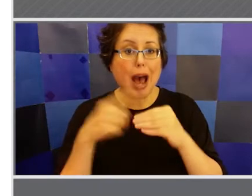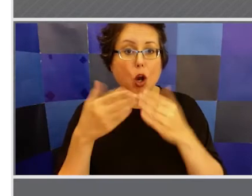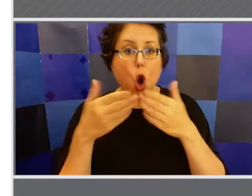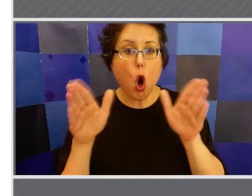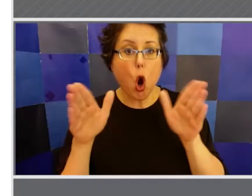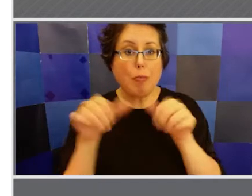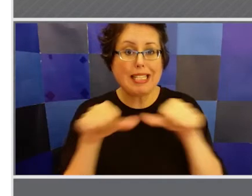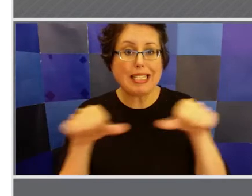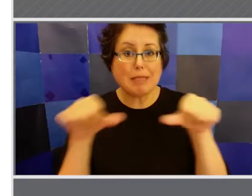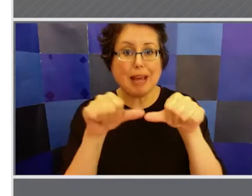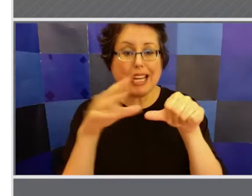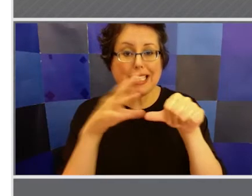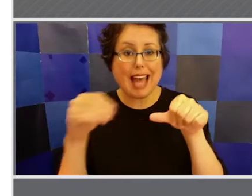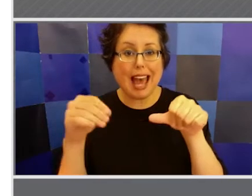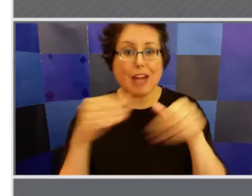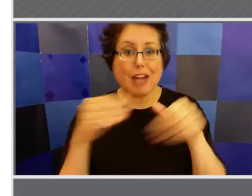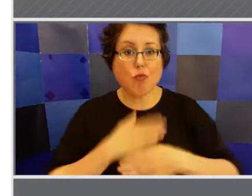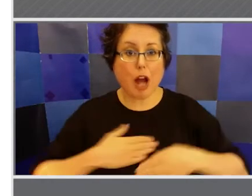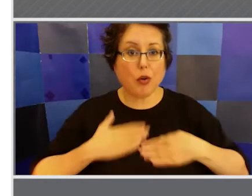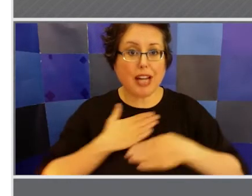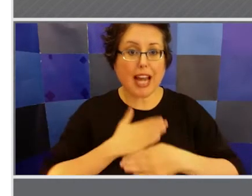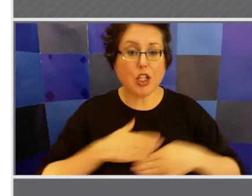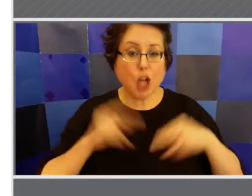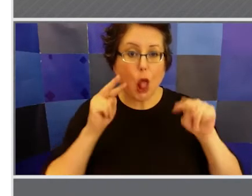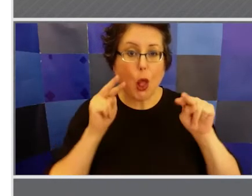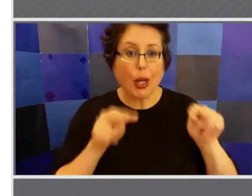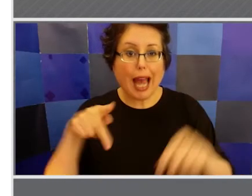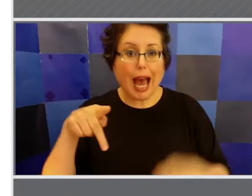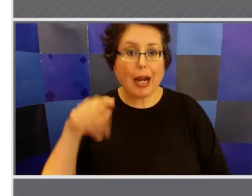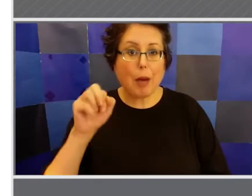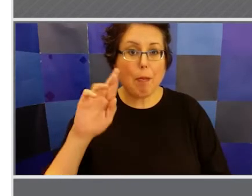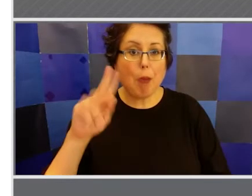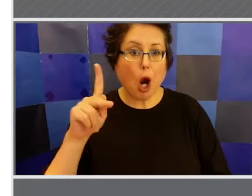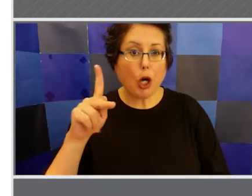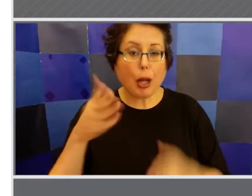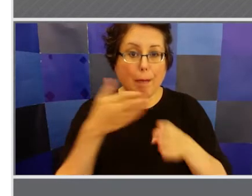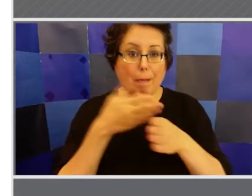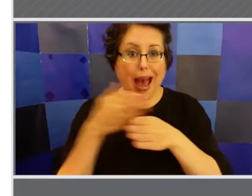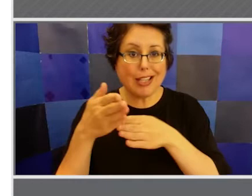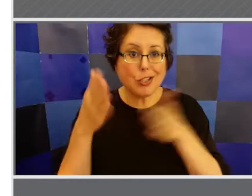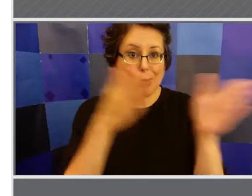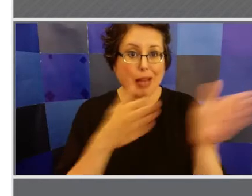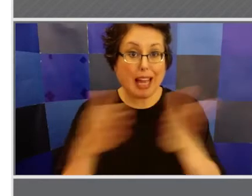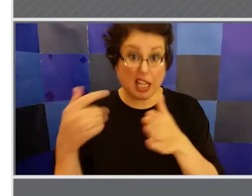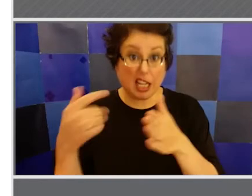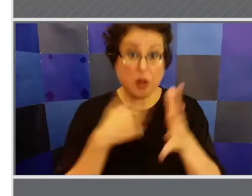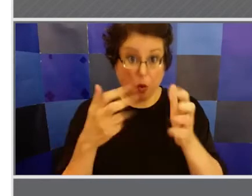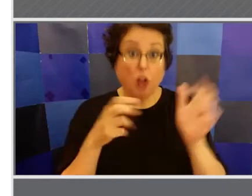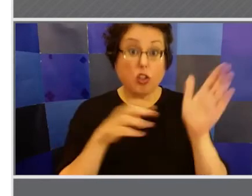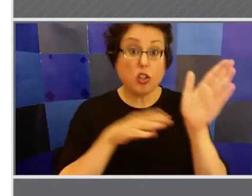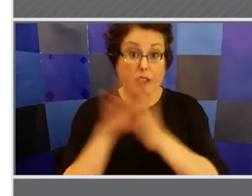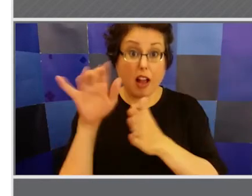like a park master plan, you know, working to develop that vision, those goals,